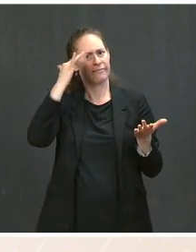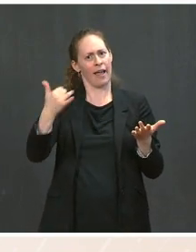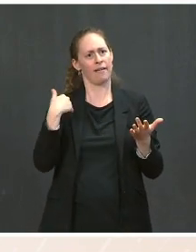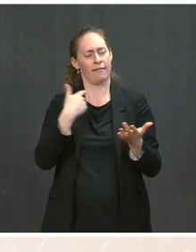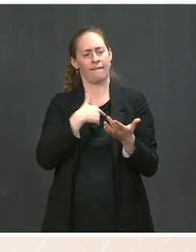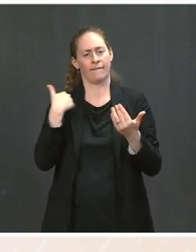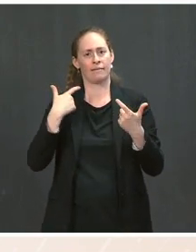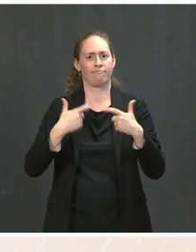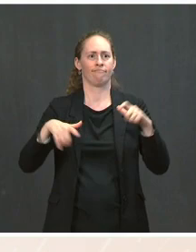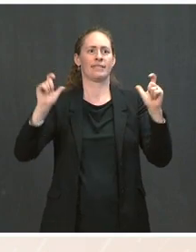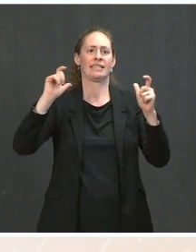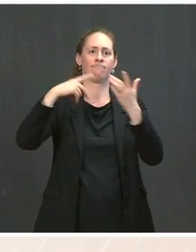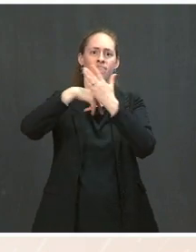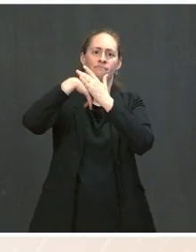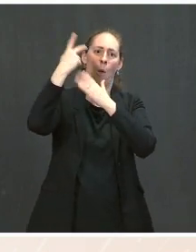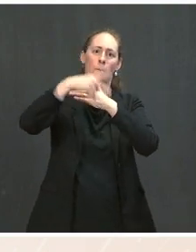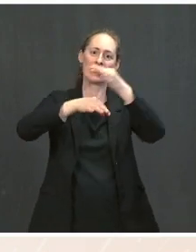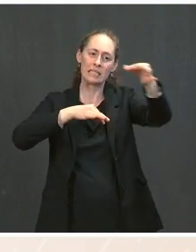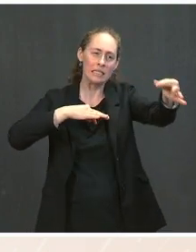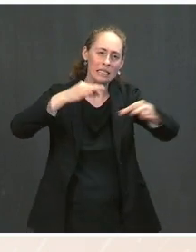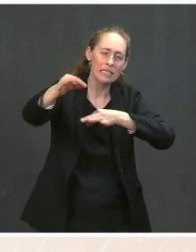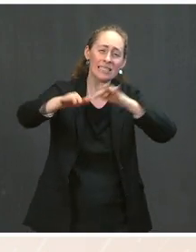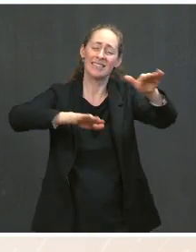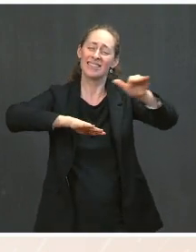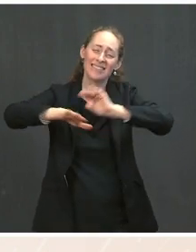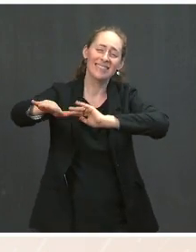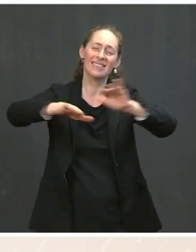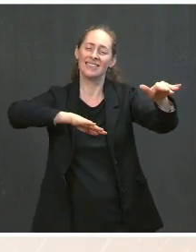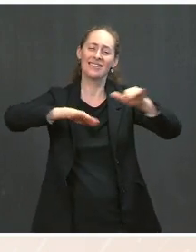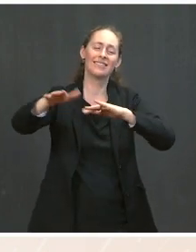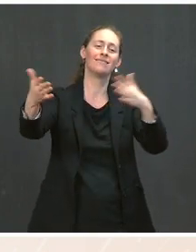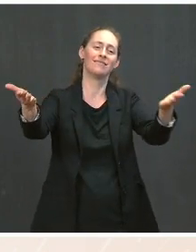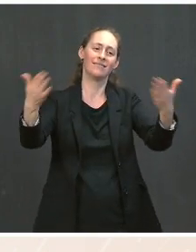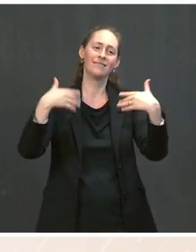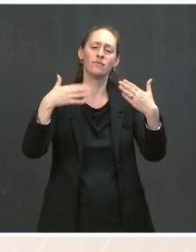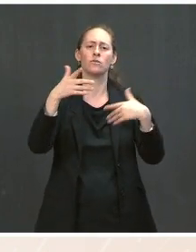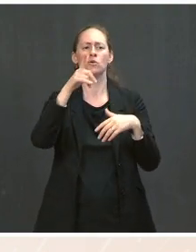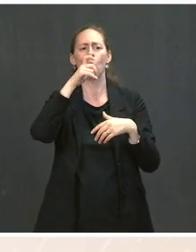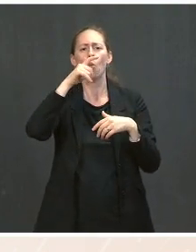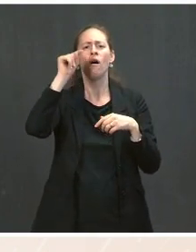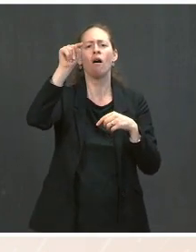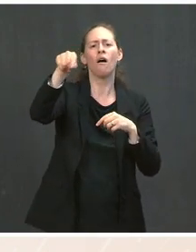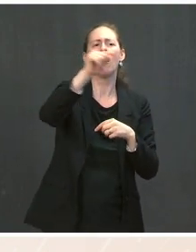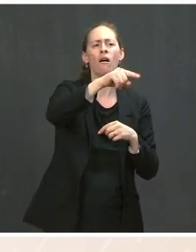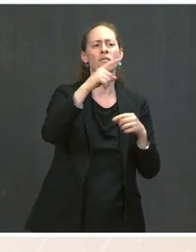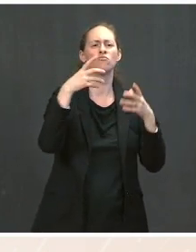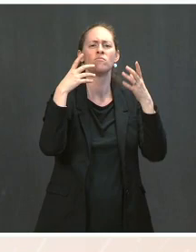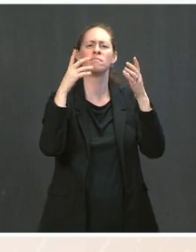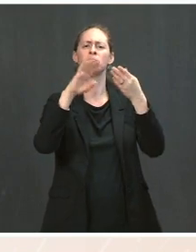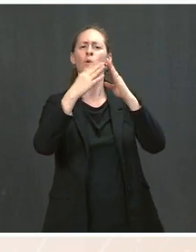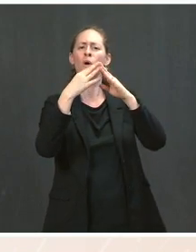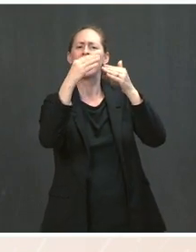the safety through a range of trusted messengers. And so, we are working to rebuild that confidence as well,